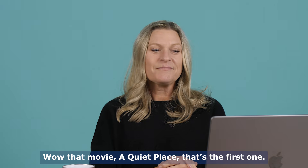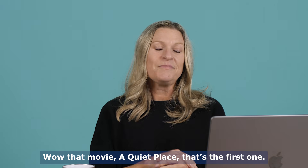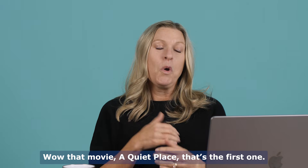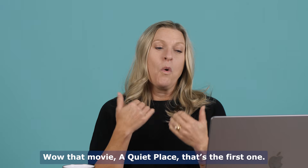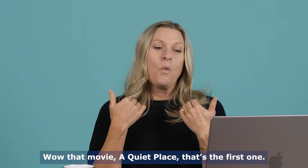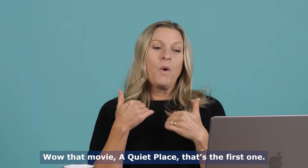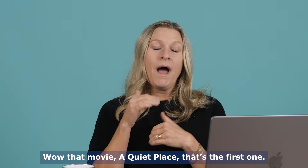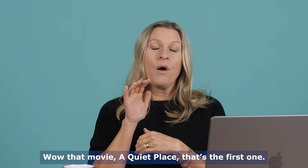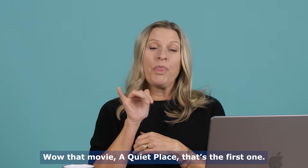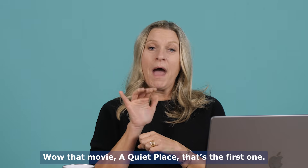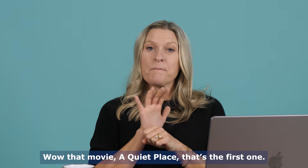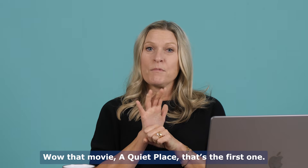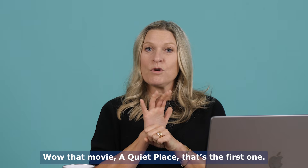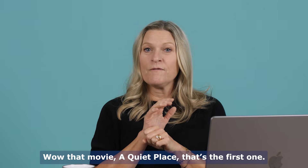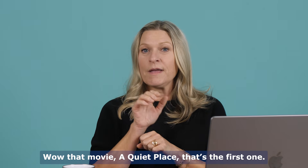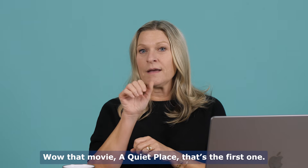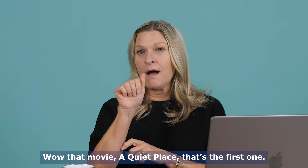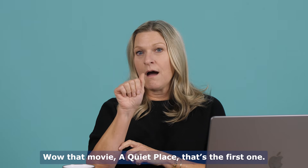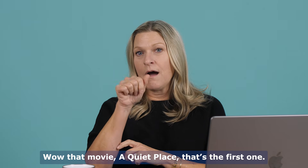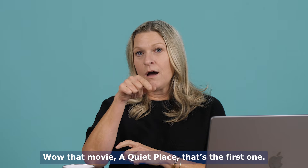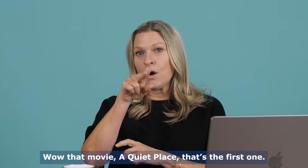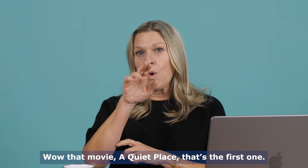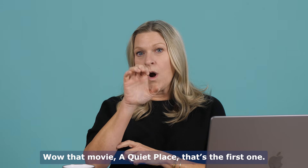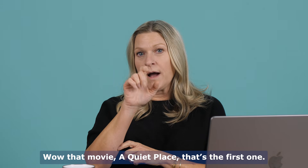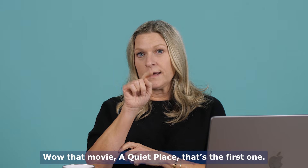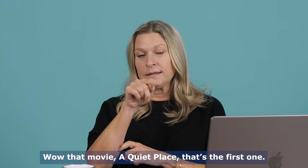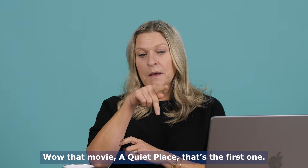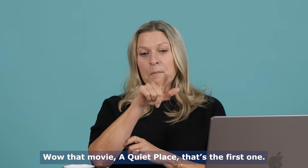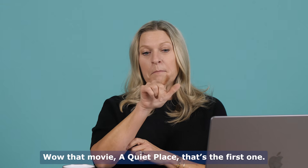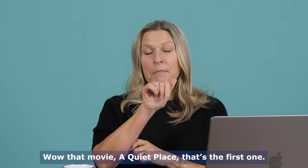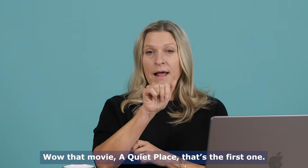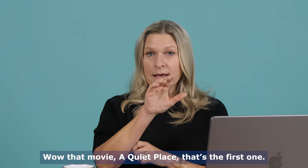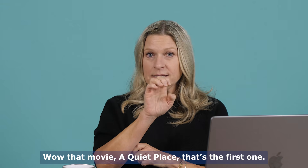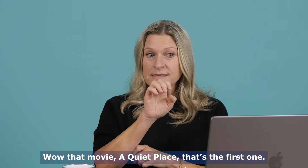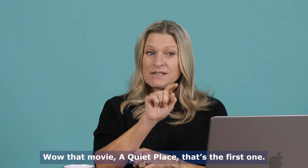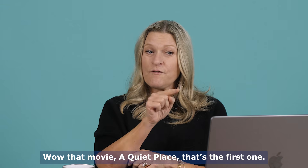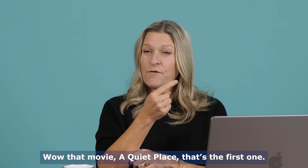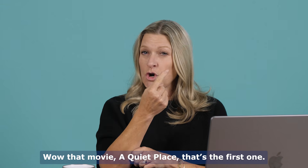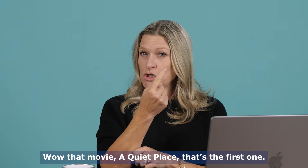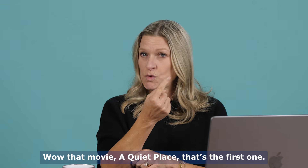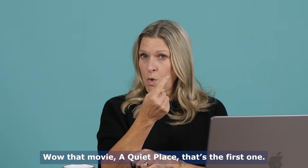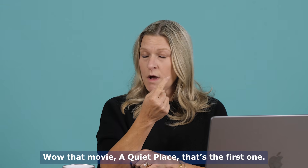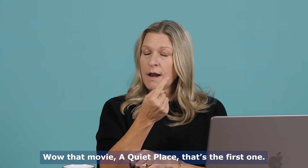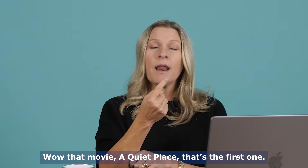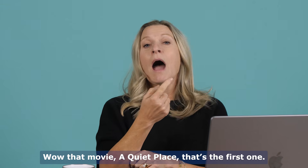Wow that movie, A Quiet Place, that’s the first one.